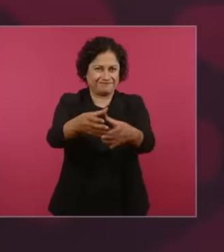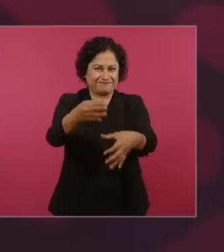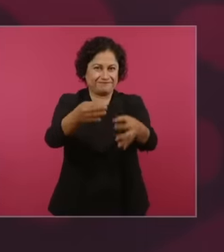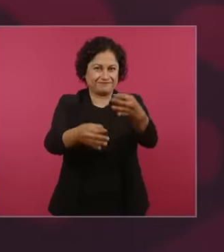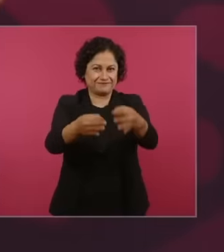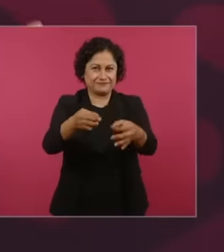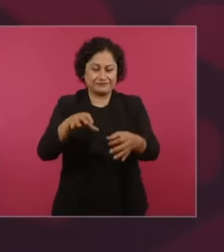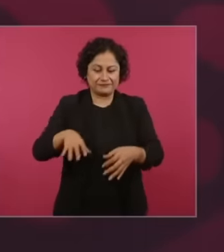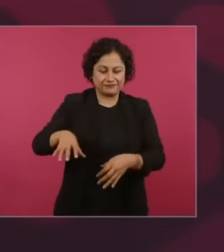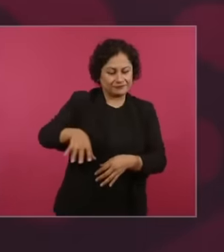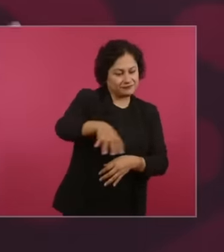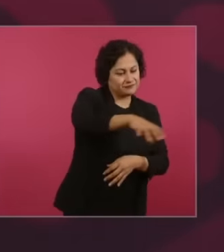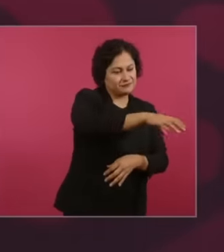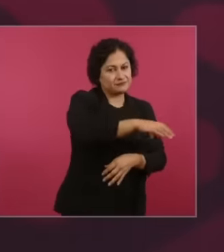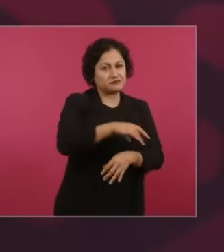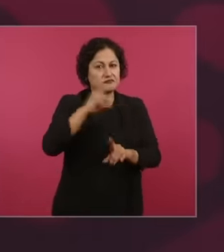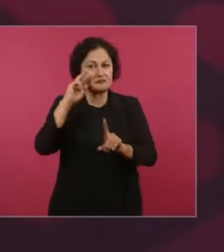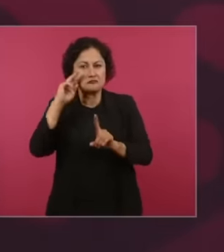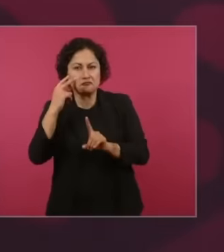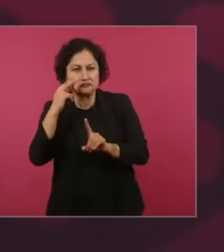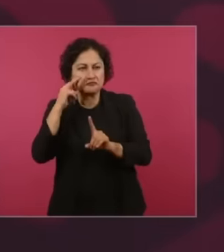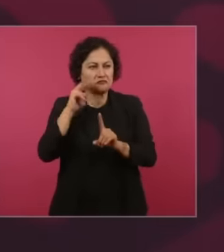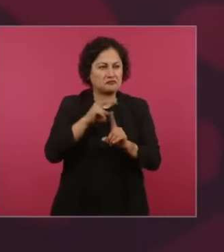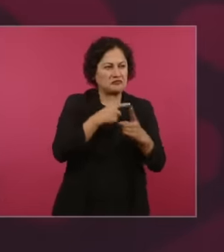only in the case of us, as we already